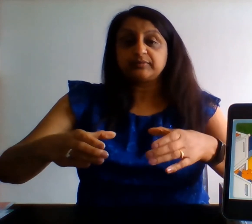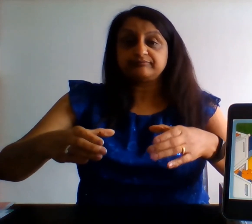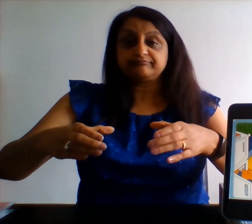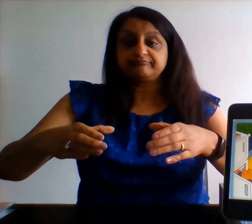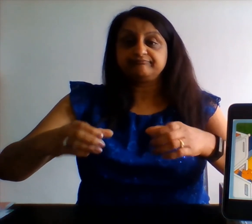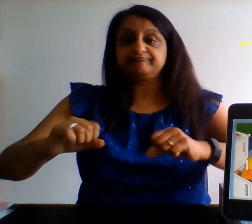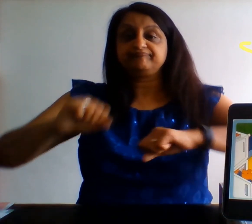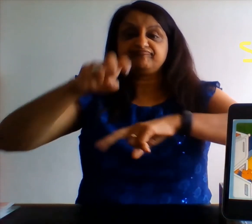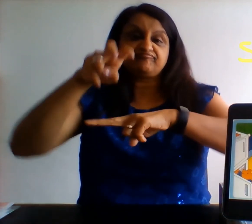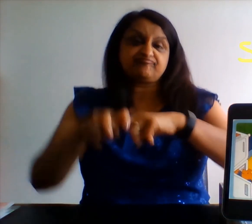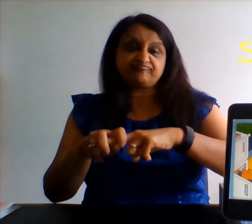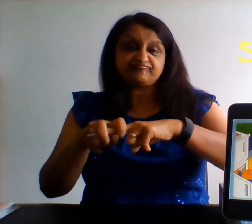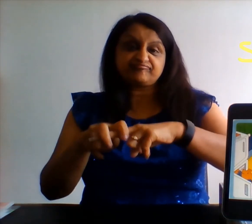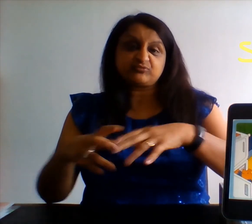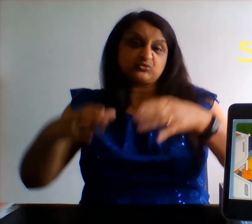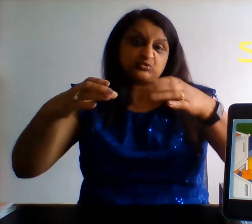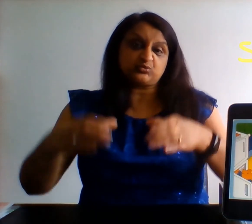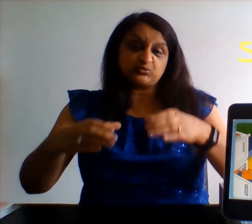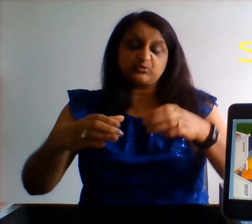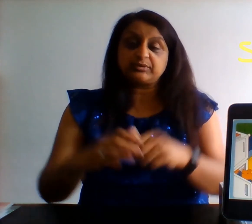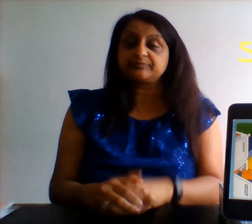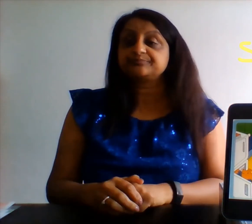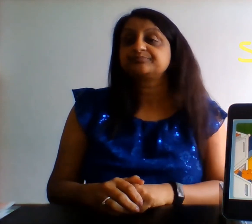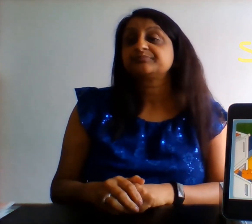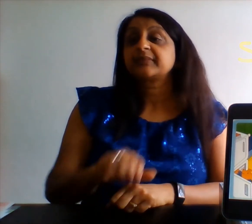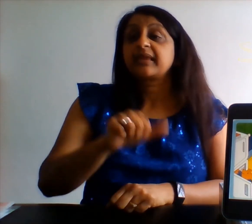You'll sit on a stool.